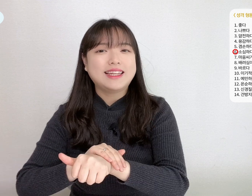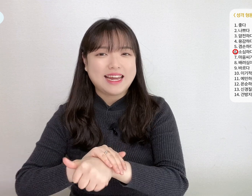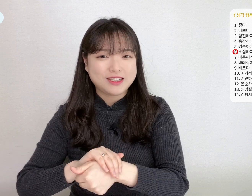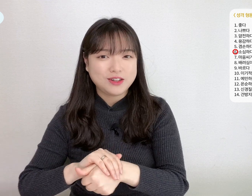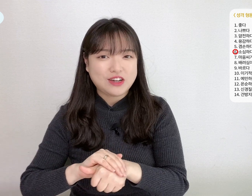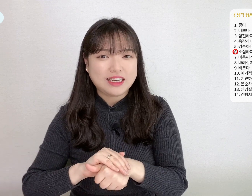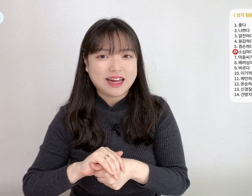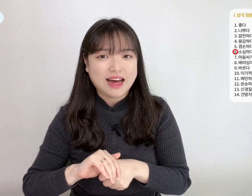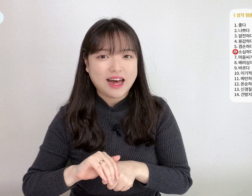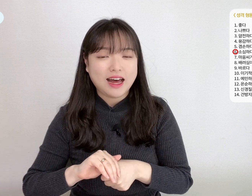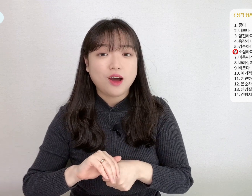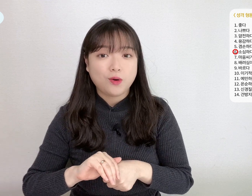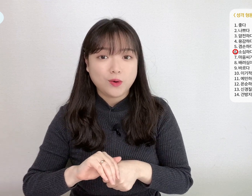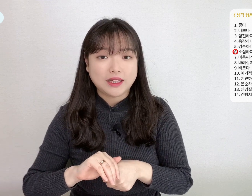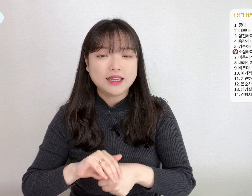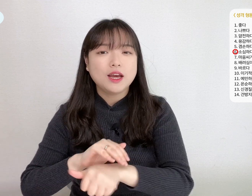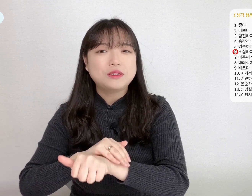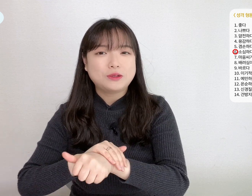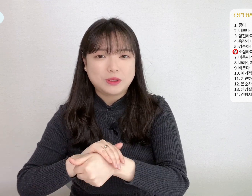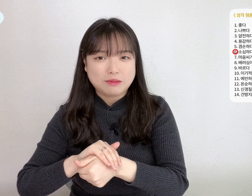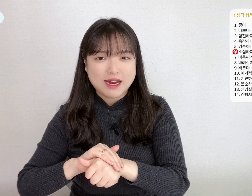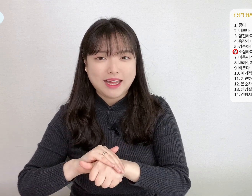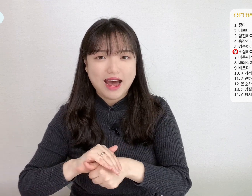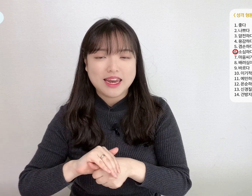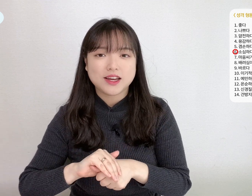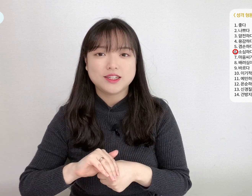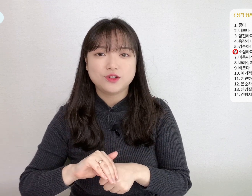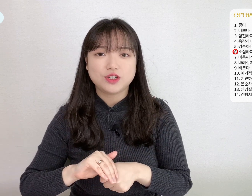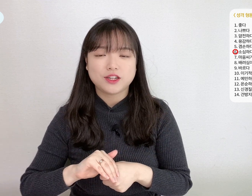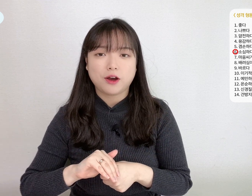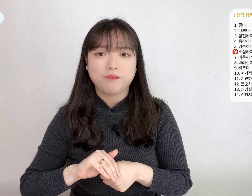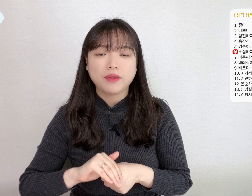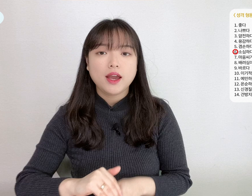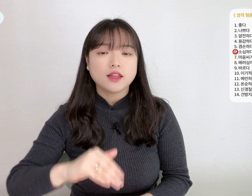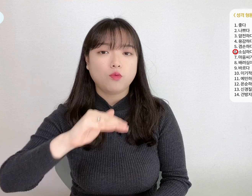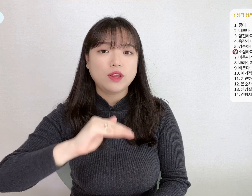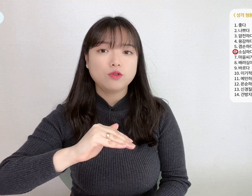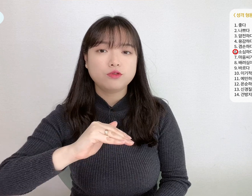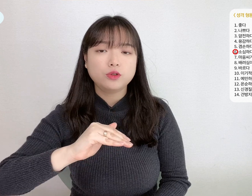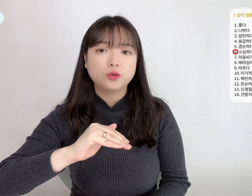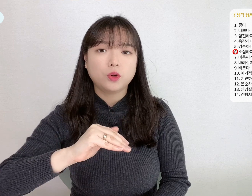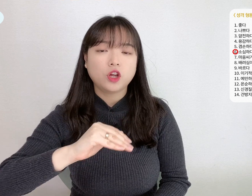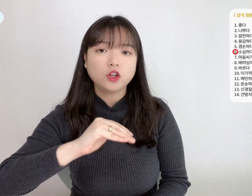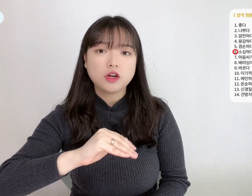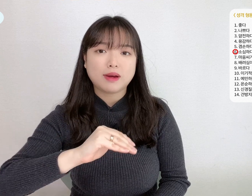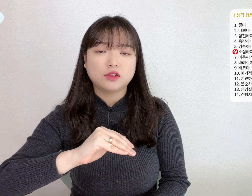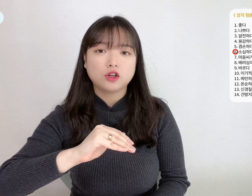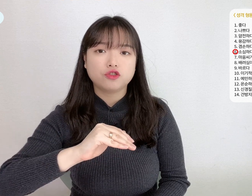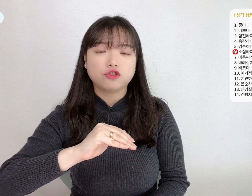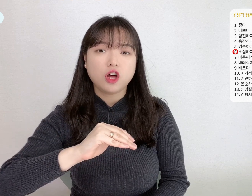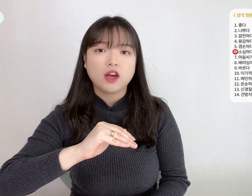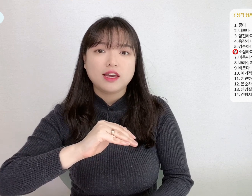as [I am introverted] Or [timid] You can write it like this Make a tunnel with your left hand